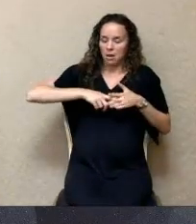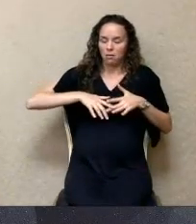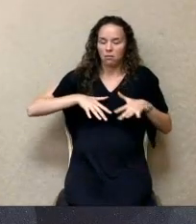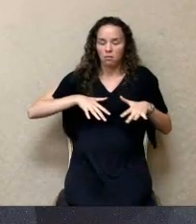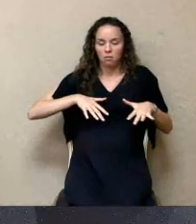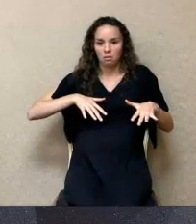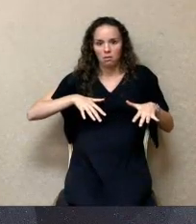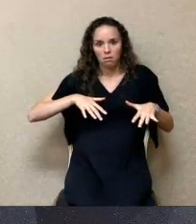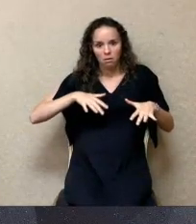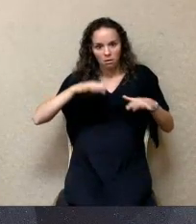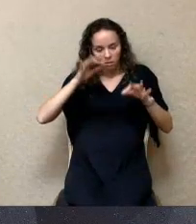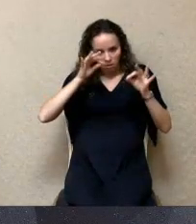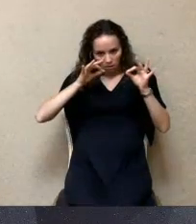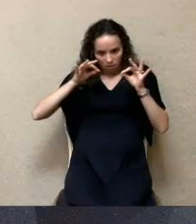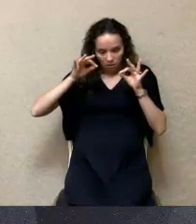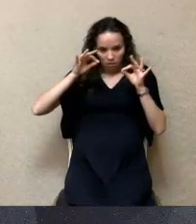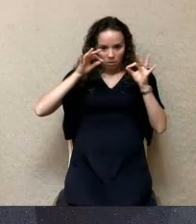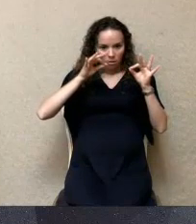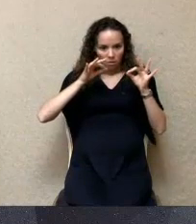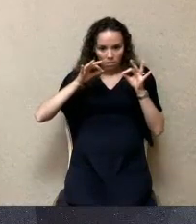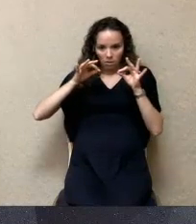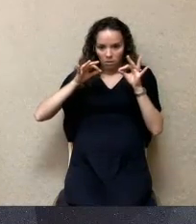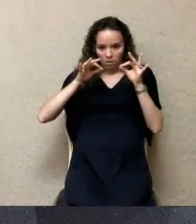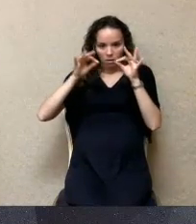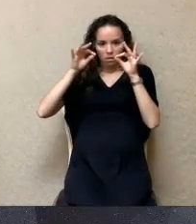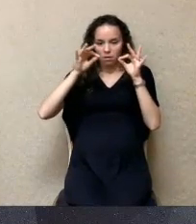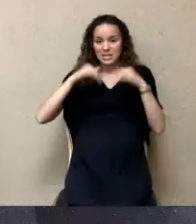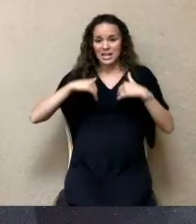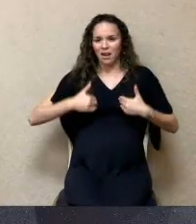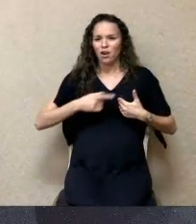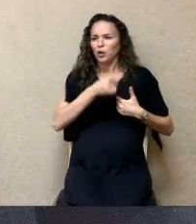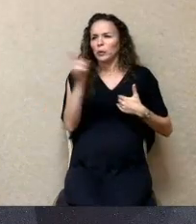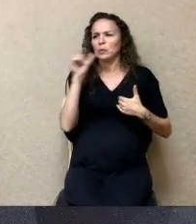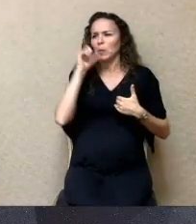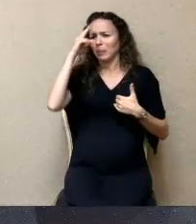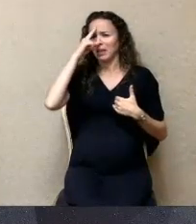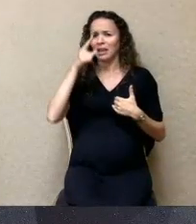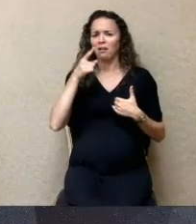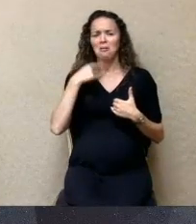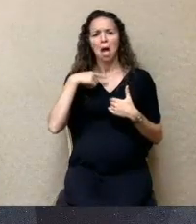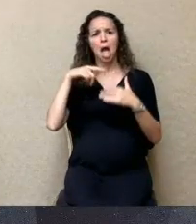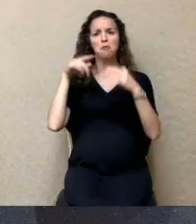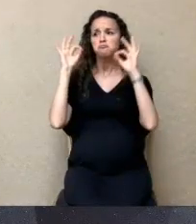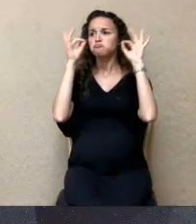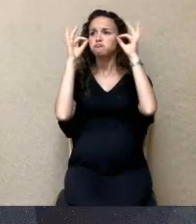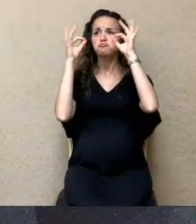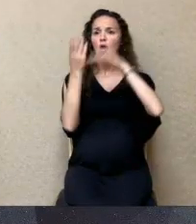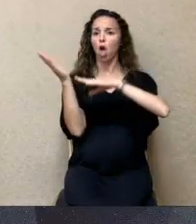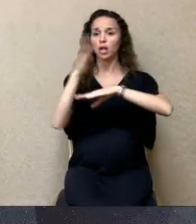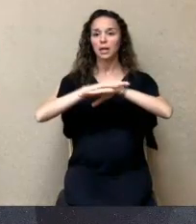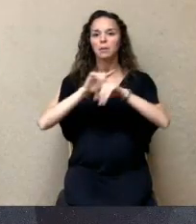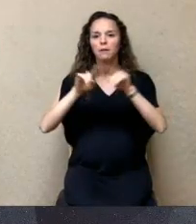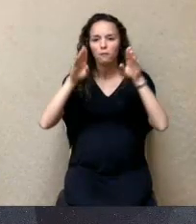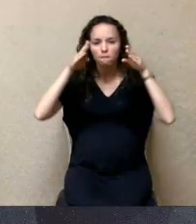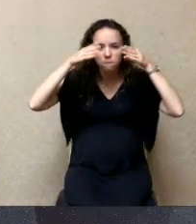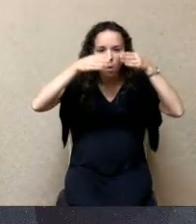use those systems. And you don't think about it because you use your eyes all day. But when you're really focusing on things to make